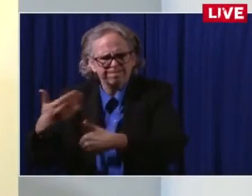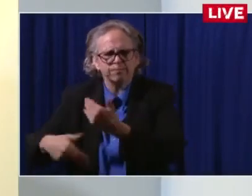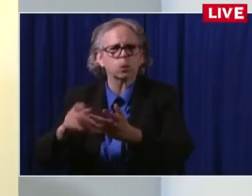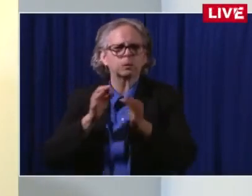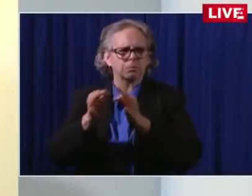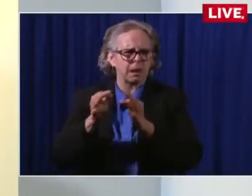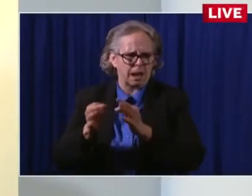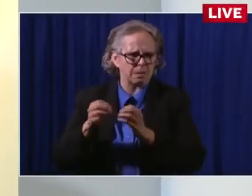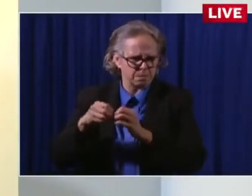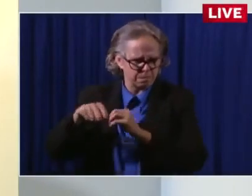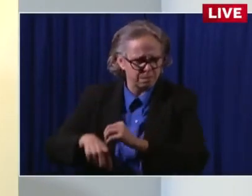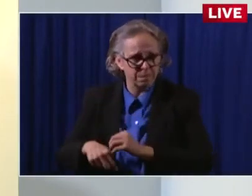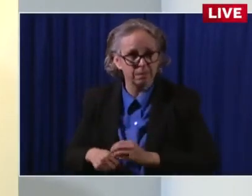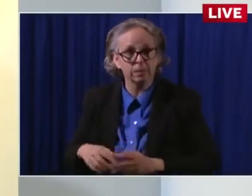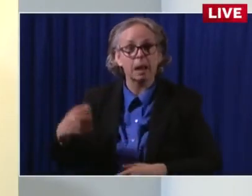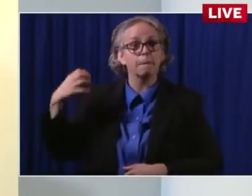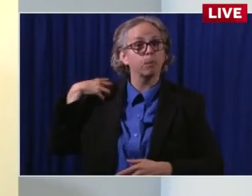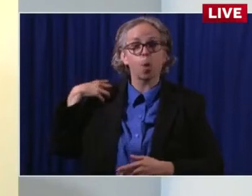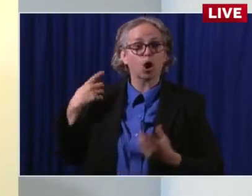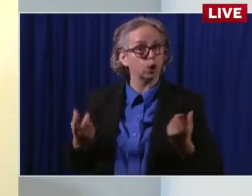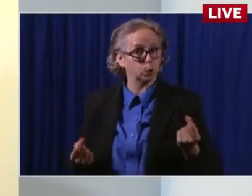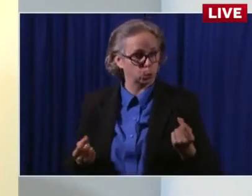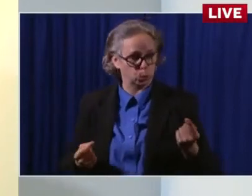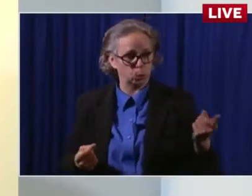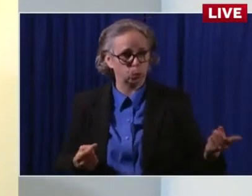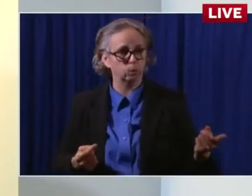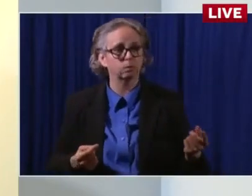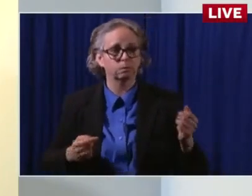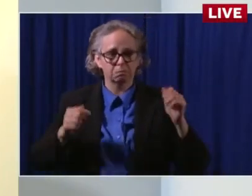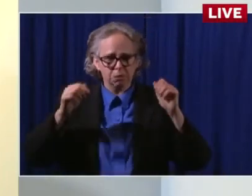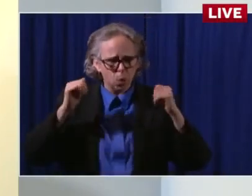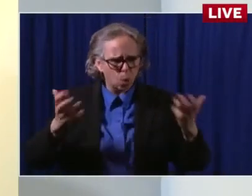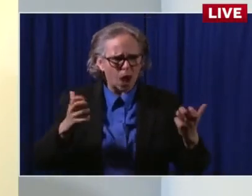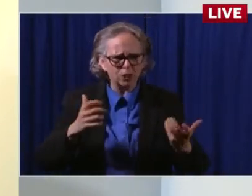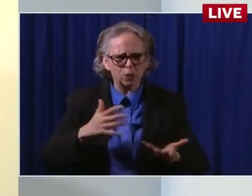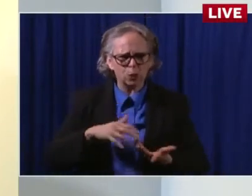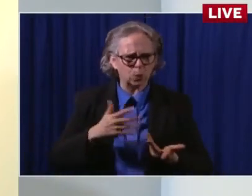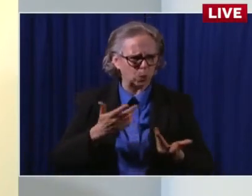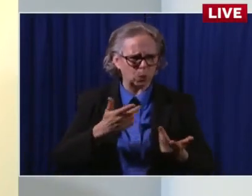THIS PROGRAM, SHARED WORK, IS DESIGNED FOR THIS. LET ME GIVE A FEW DETAILS.